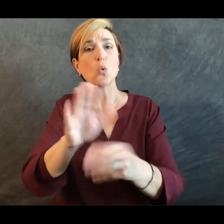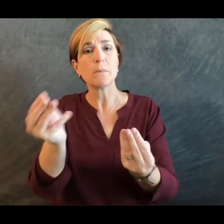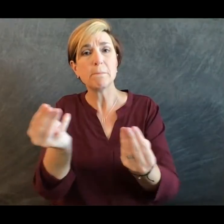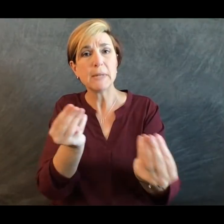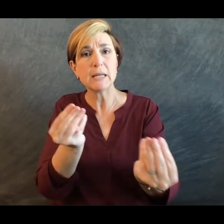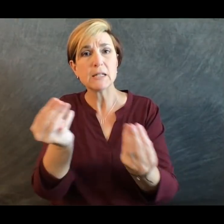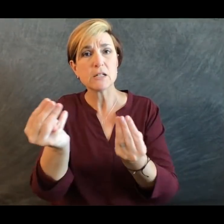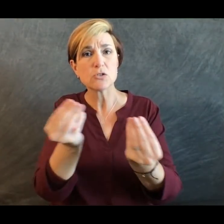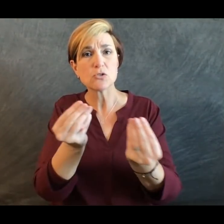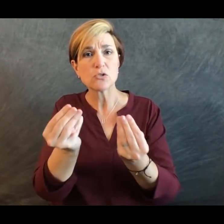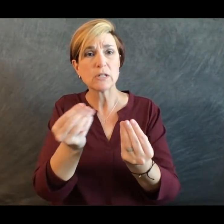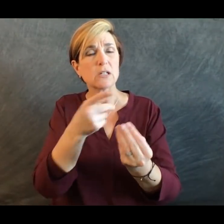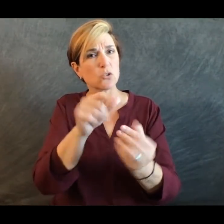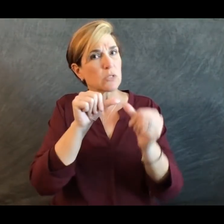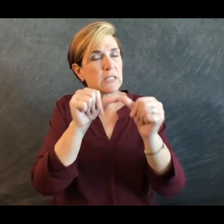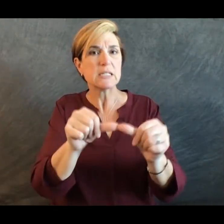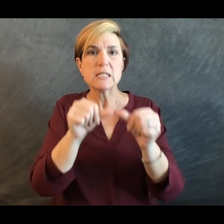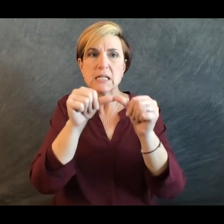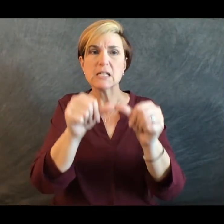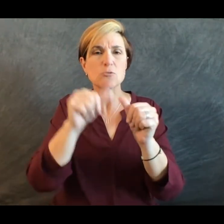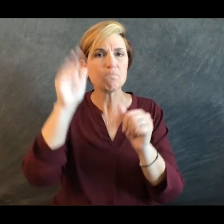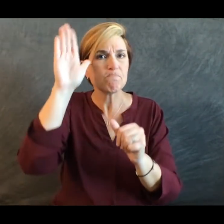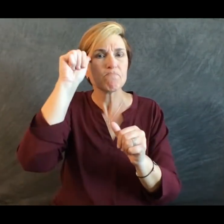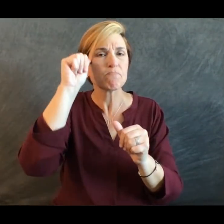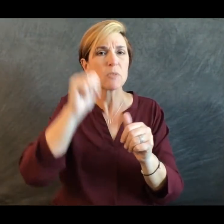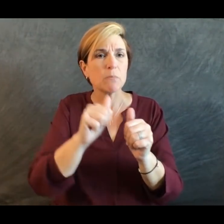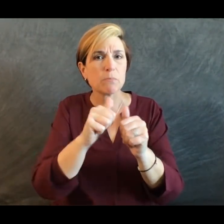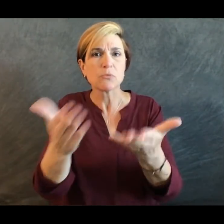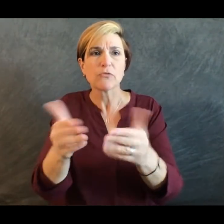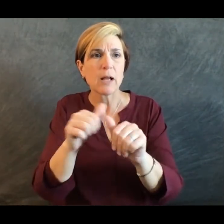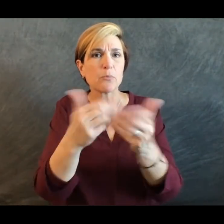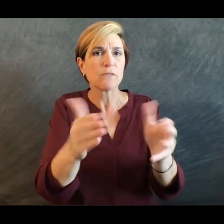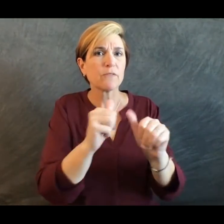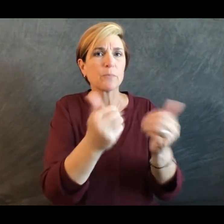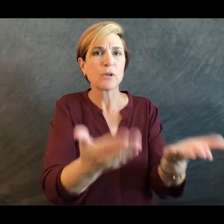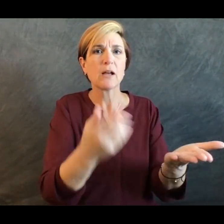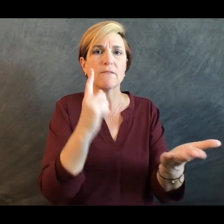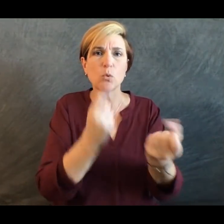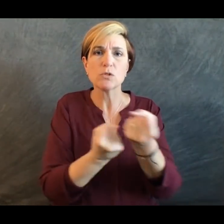continue to provide for the needs of your members there have been there have